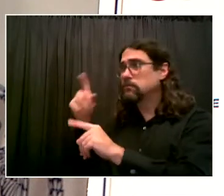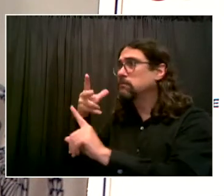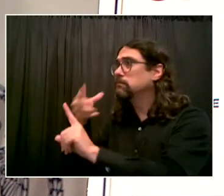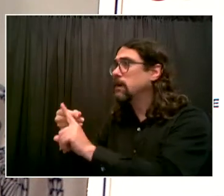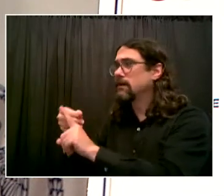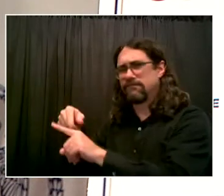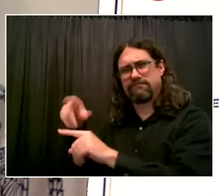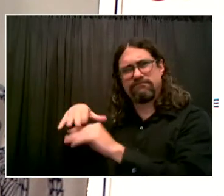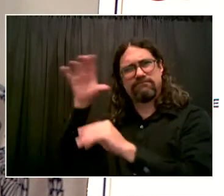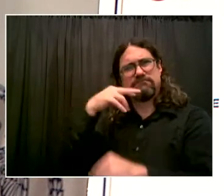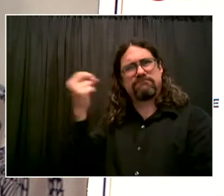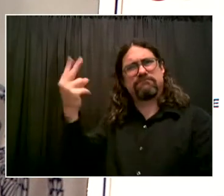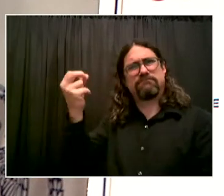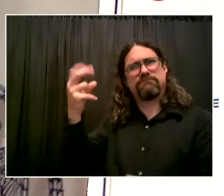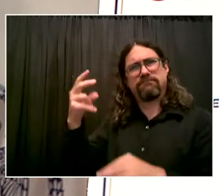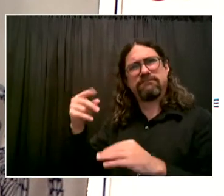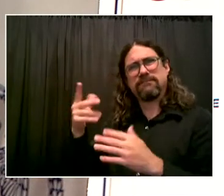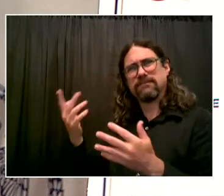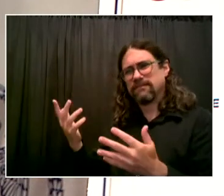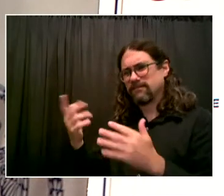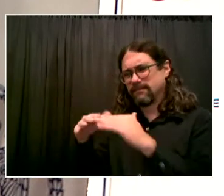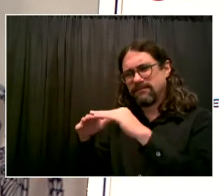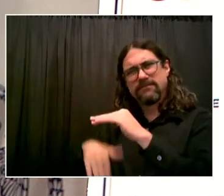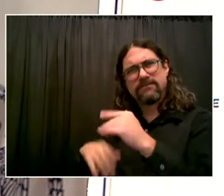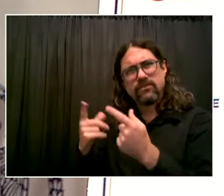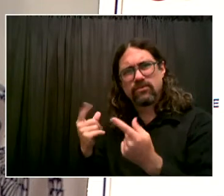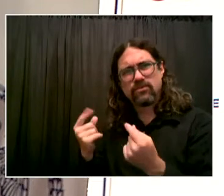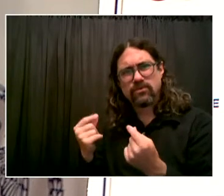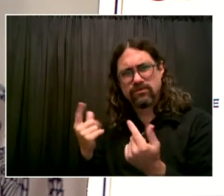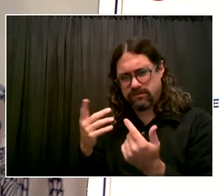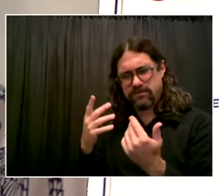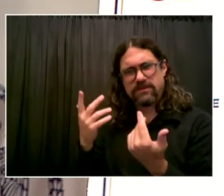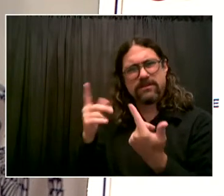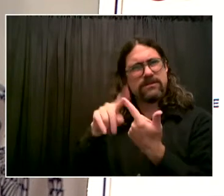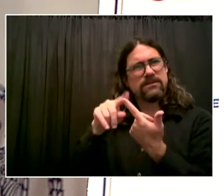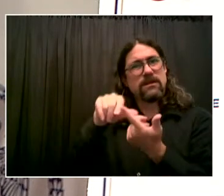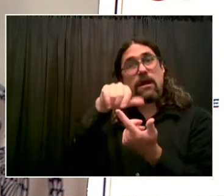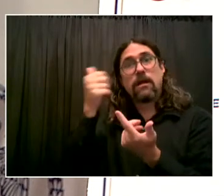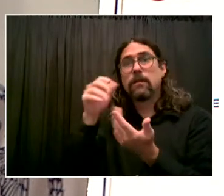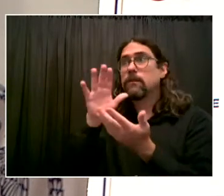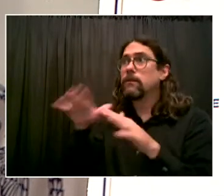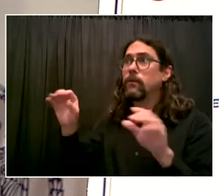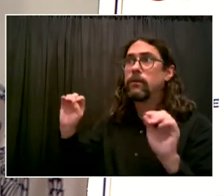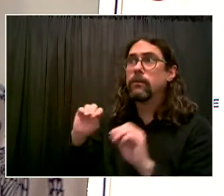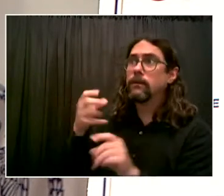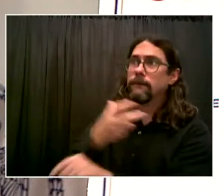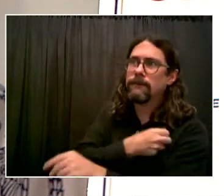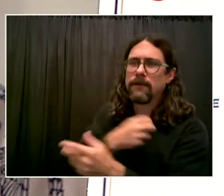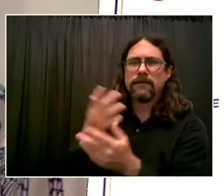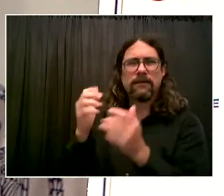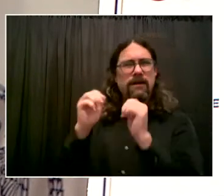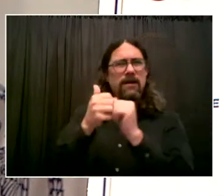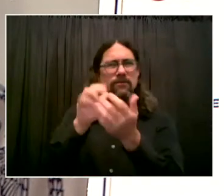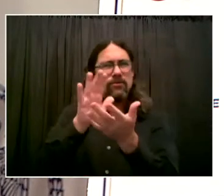G ETTHOSE 12 AND OVER VACCINATED PRIOR TO TE H SCHOOL YEAR AND IF SO, WHAT ARE